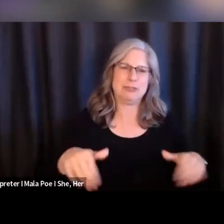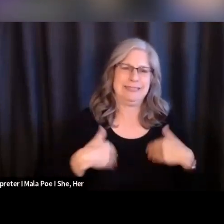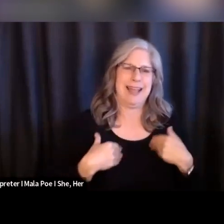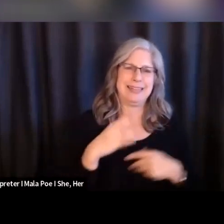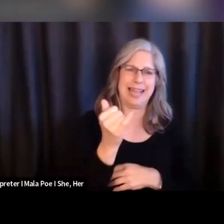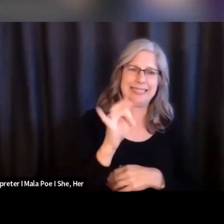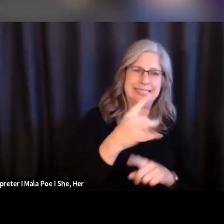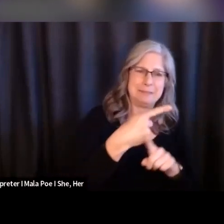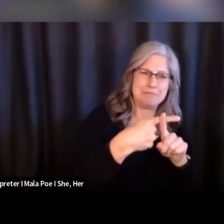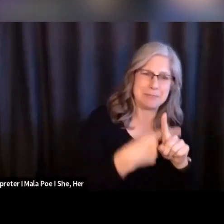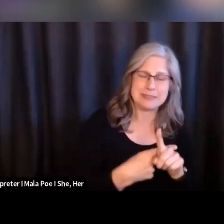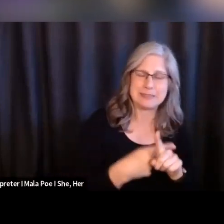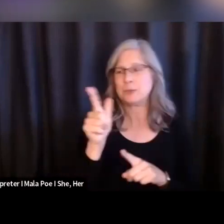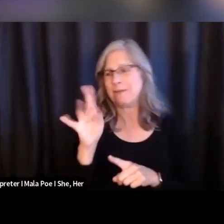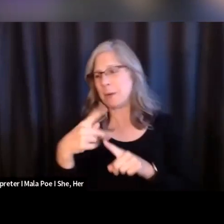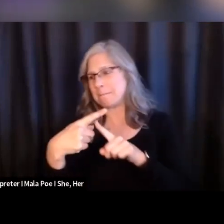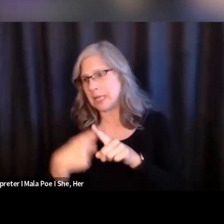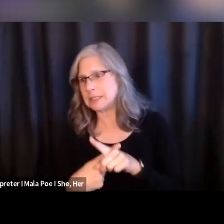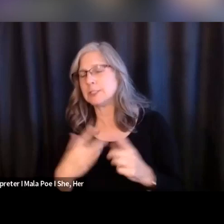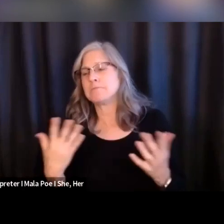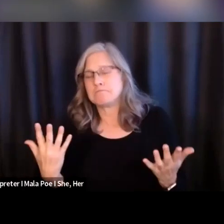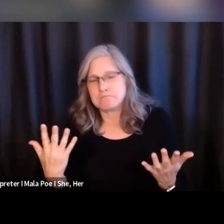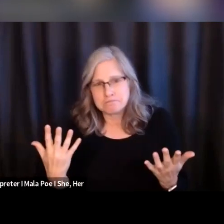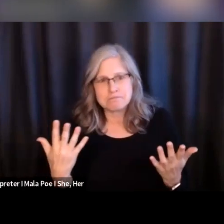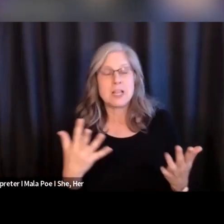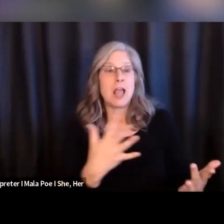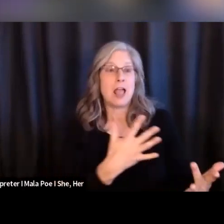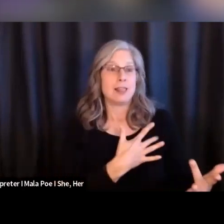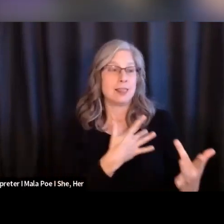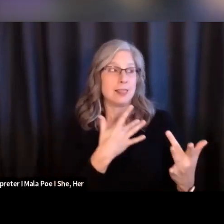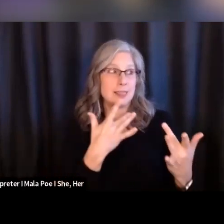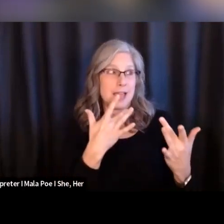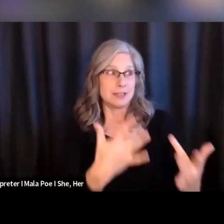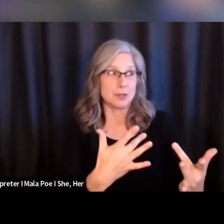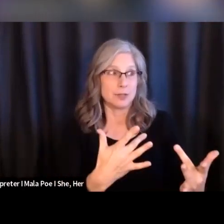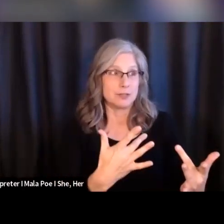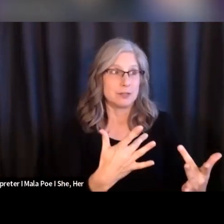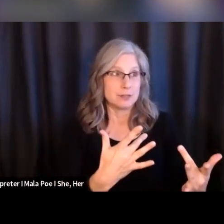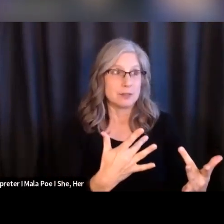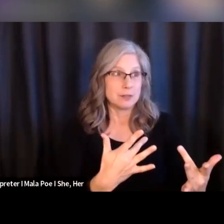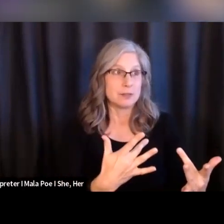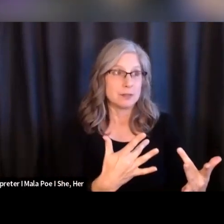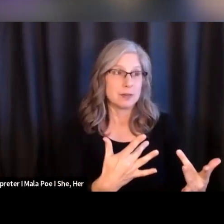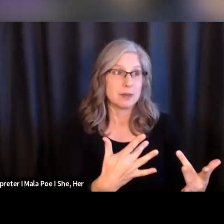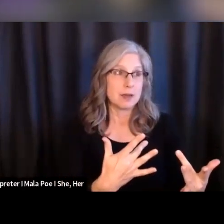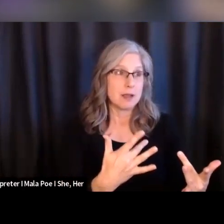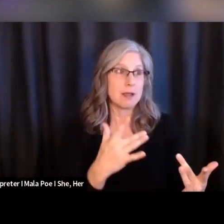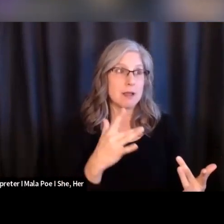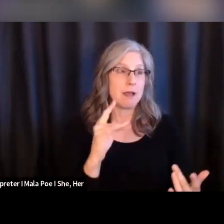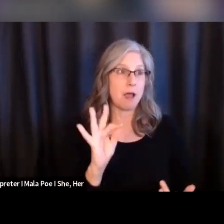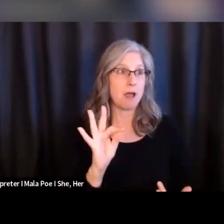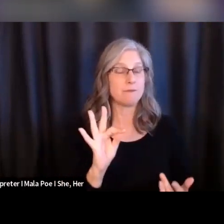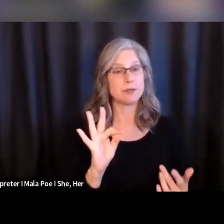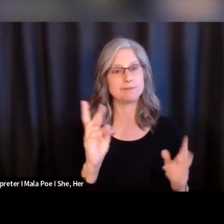months. So their likelihood of having really productive peer play